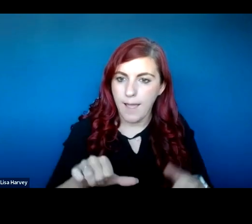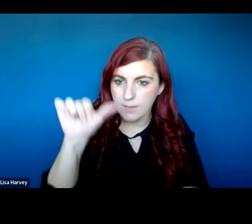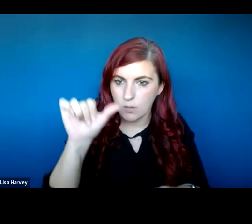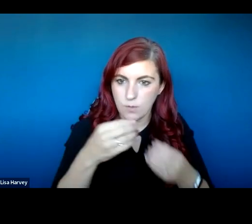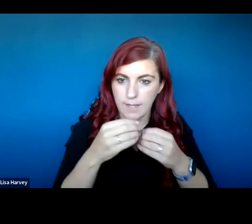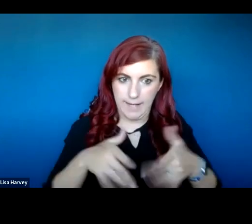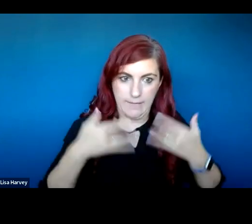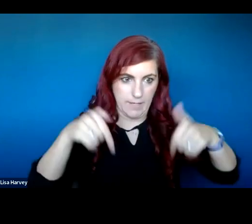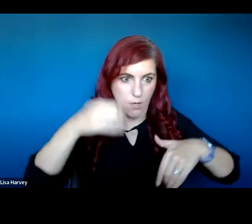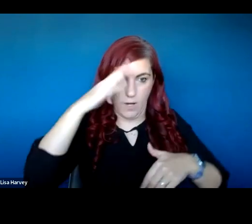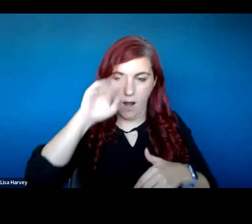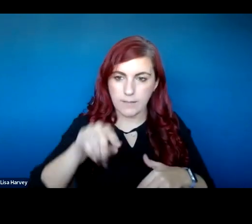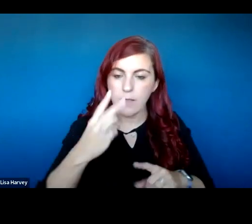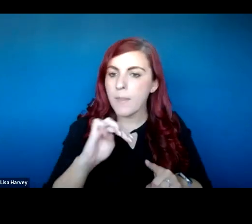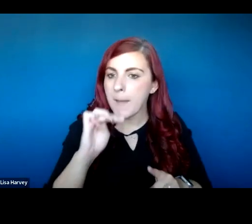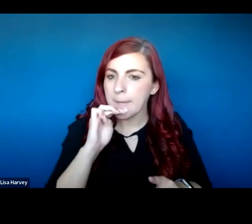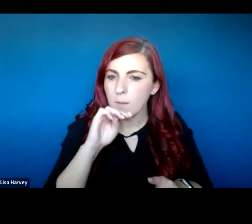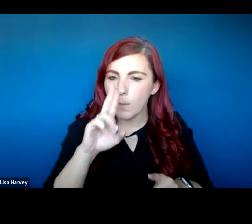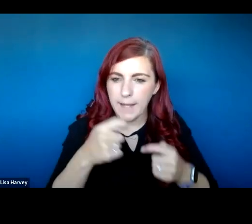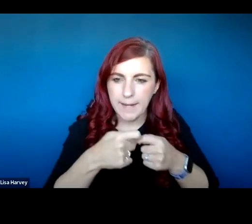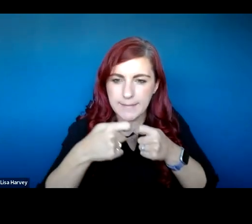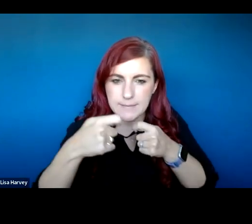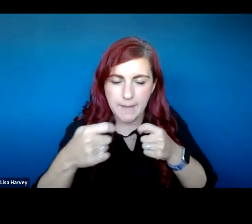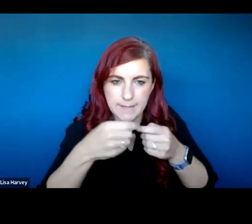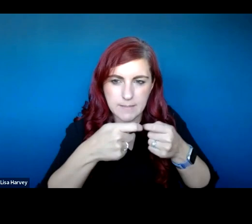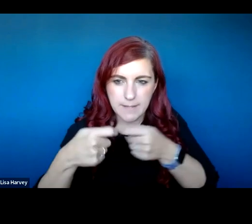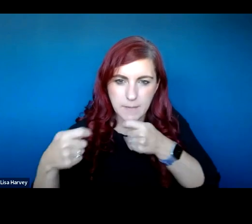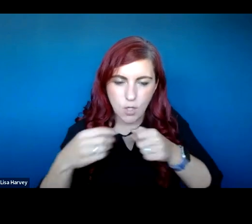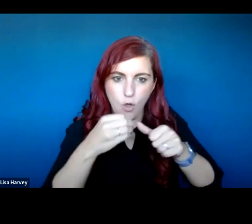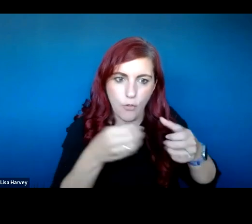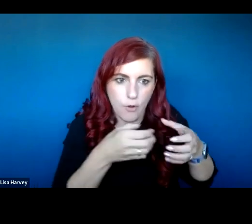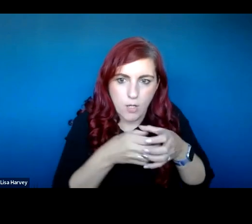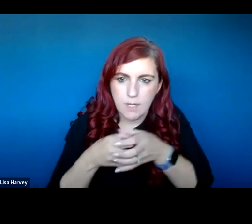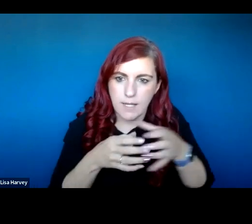So this allowed us to expand our focus to other marginalised groups and also to